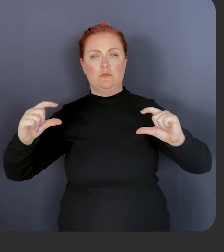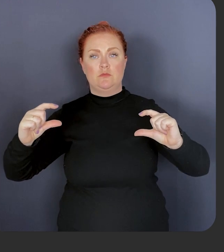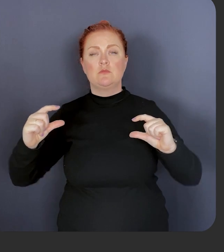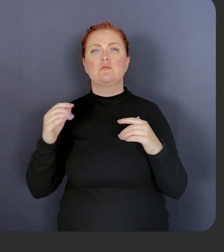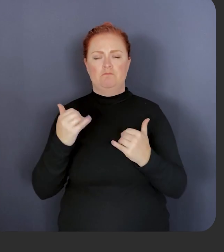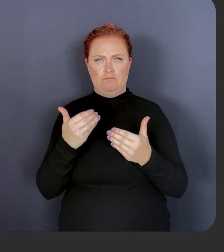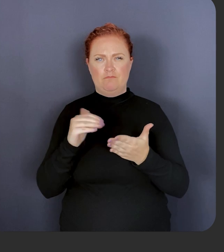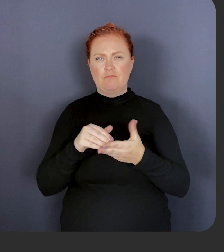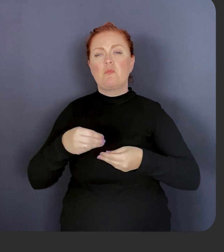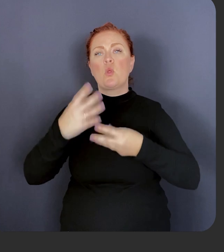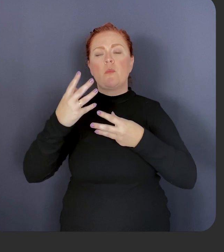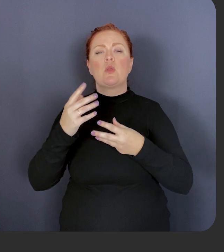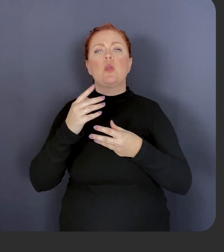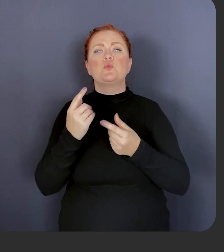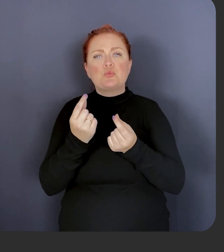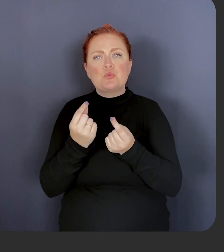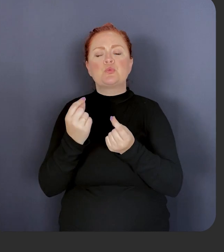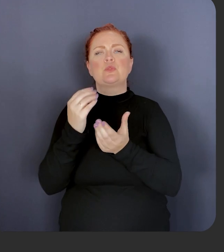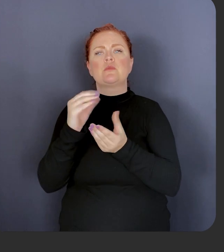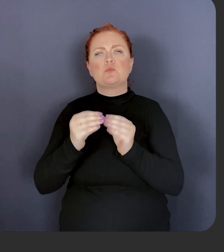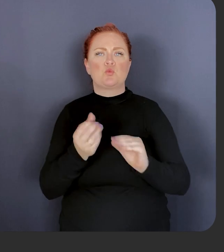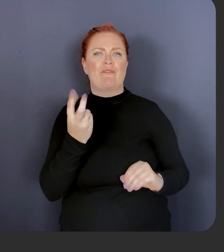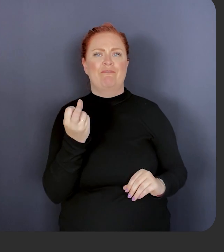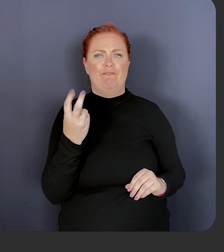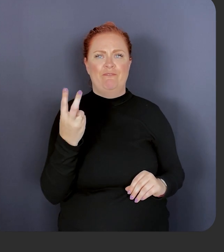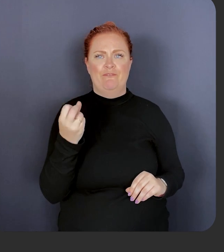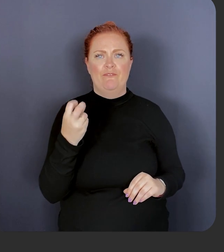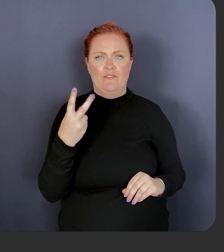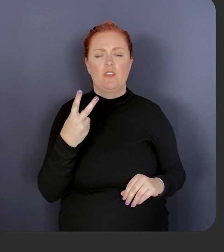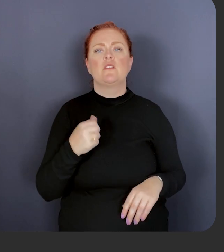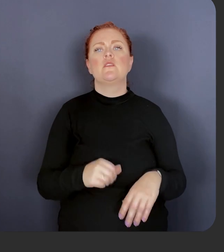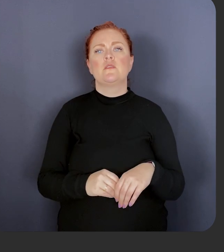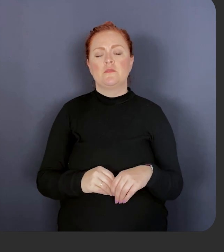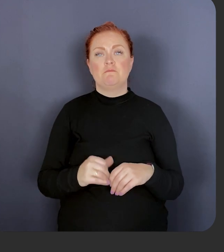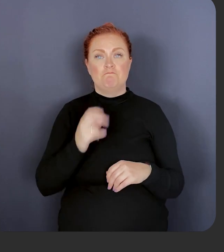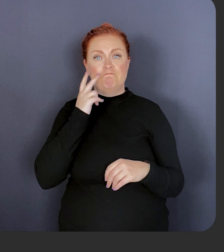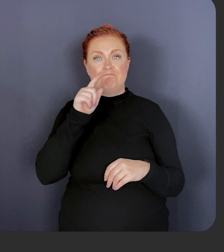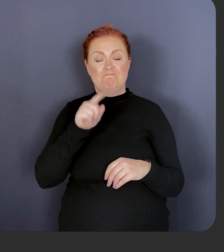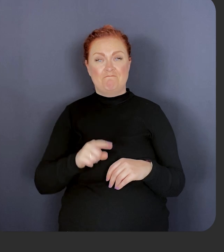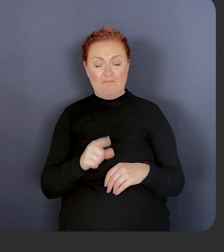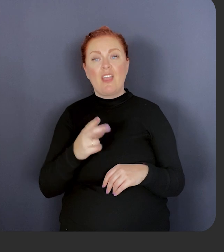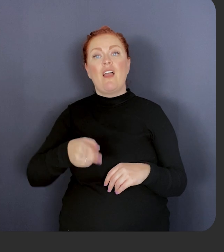And if I go into To Do 12, I can see that in high contrast mode,